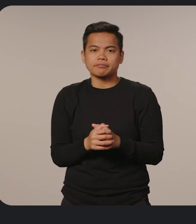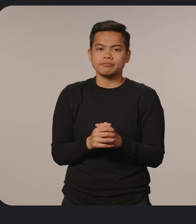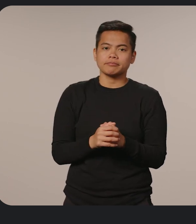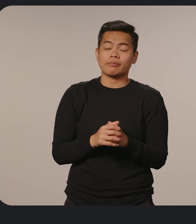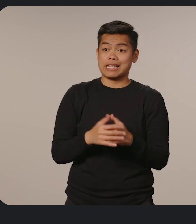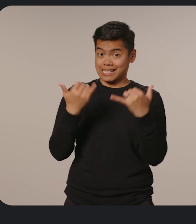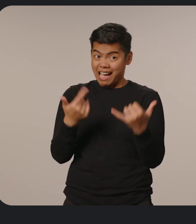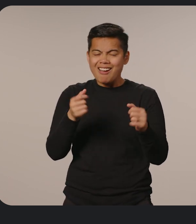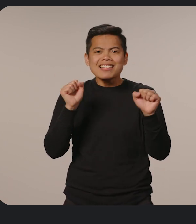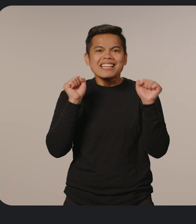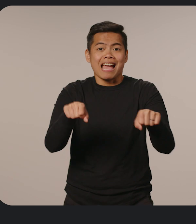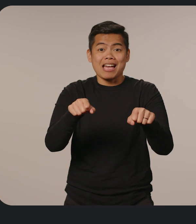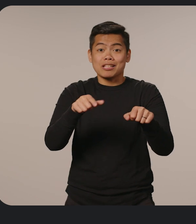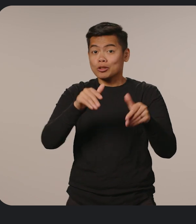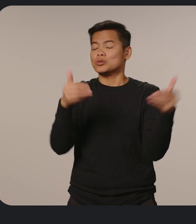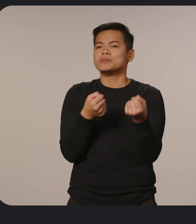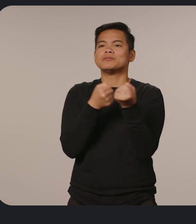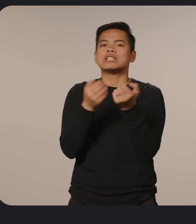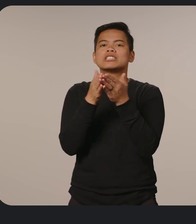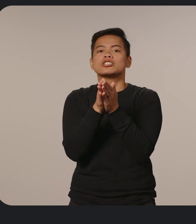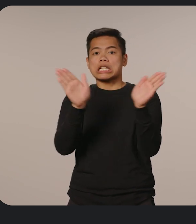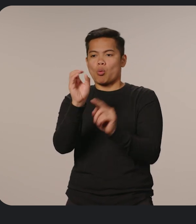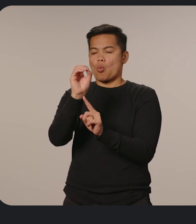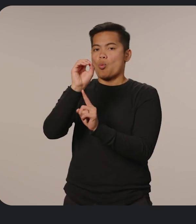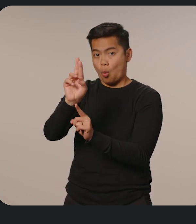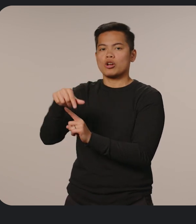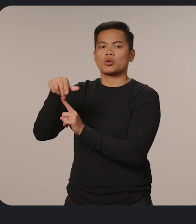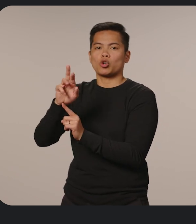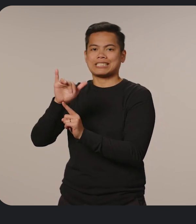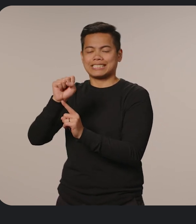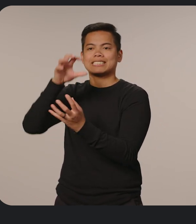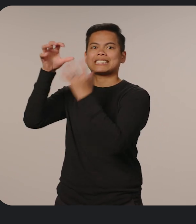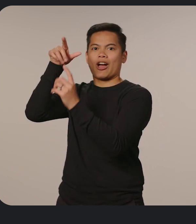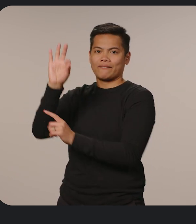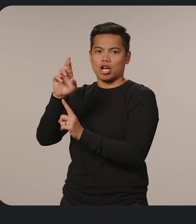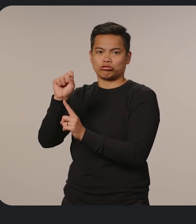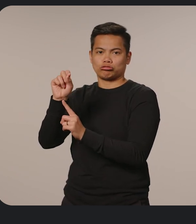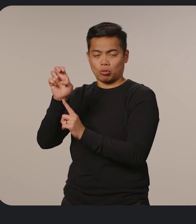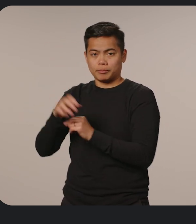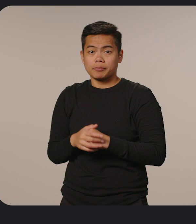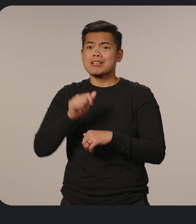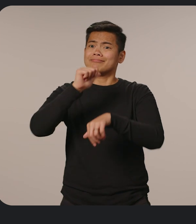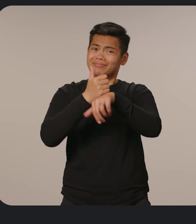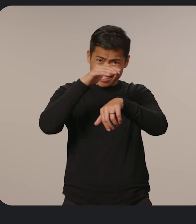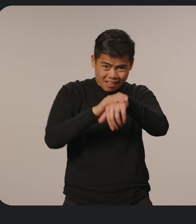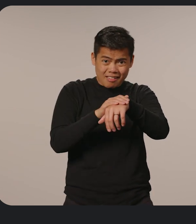well now you can reintroducing support for generic or queries in cloudify store